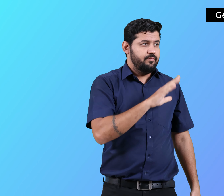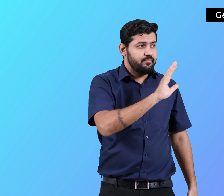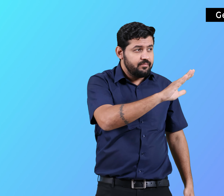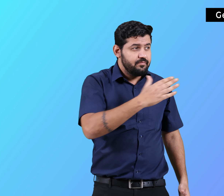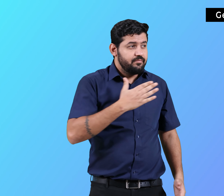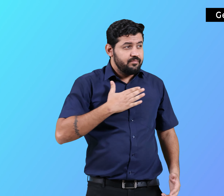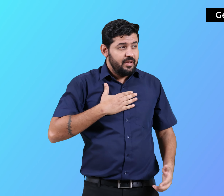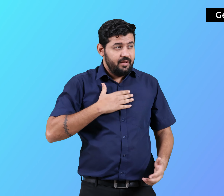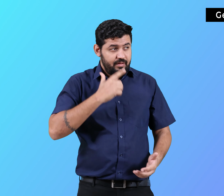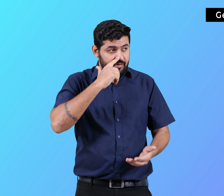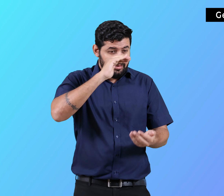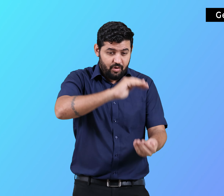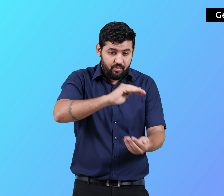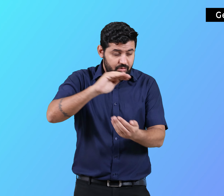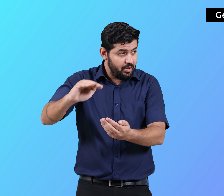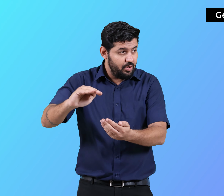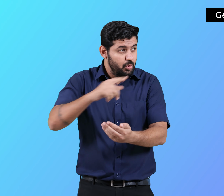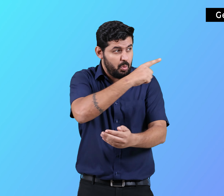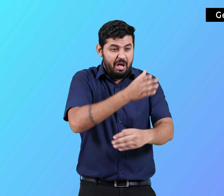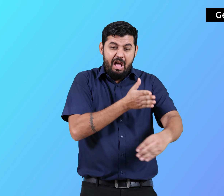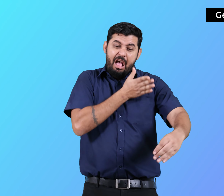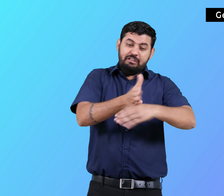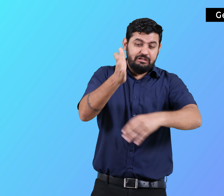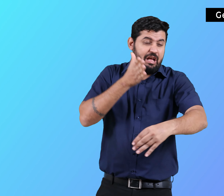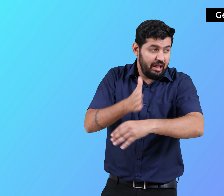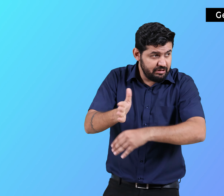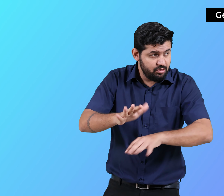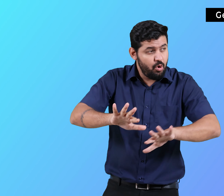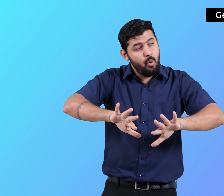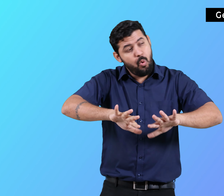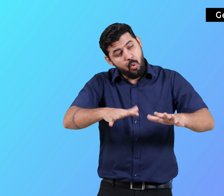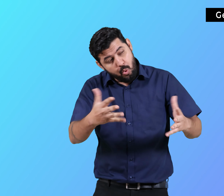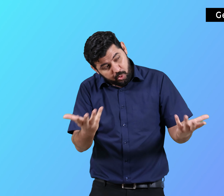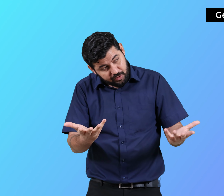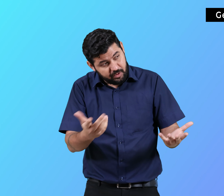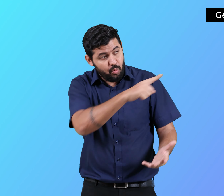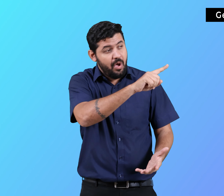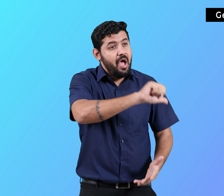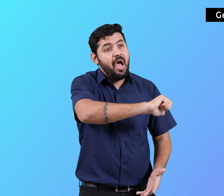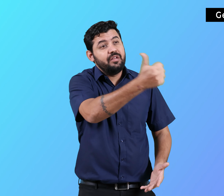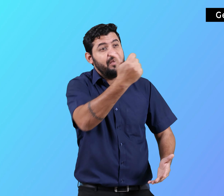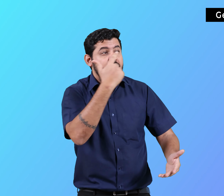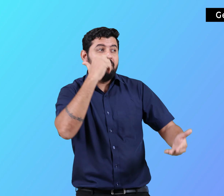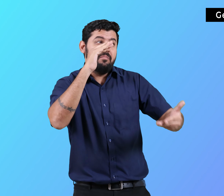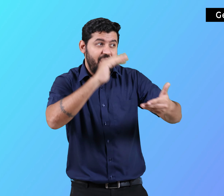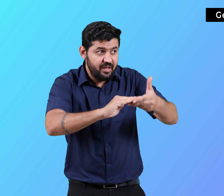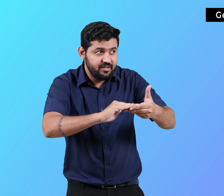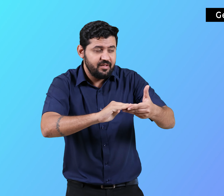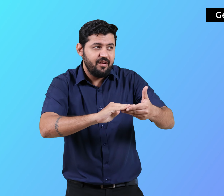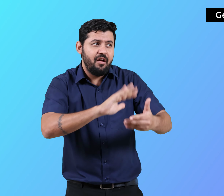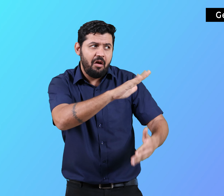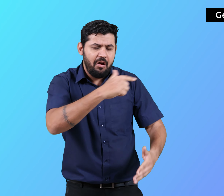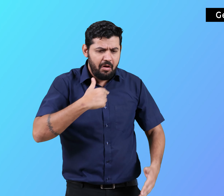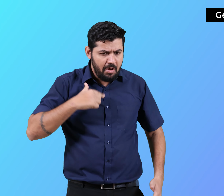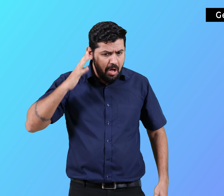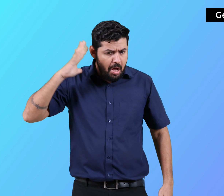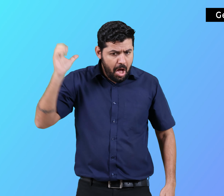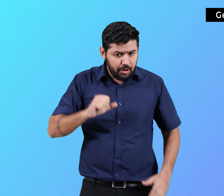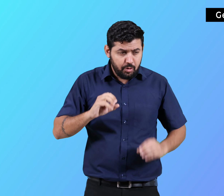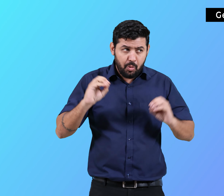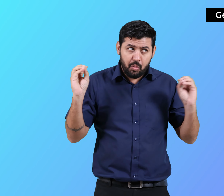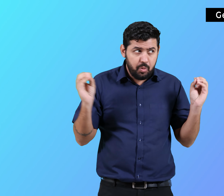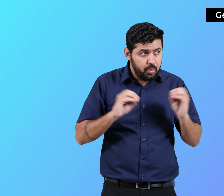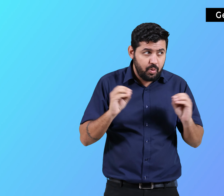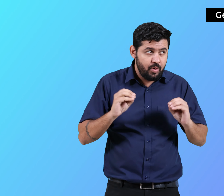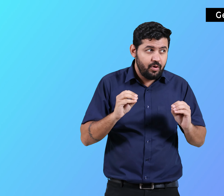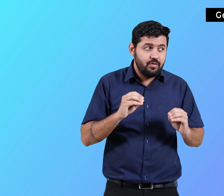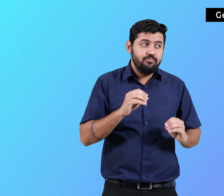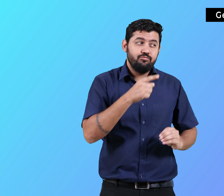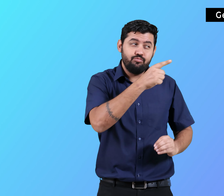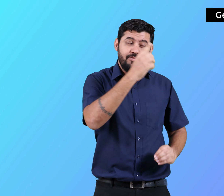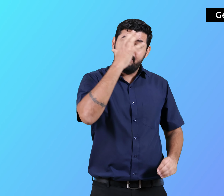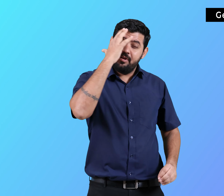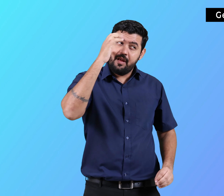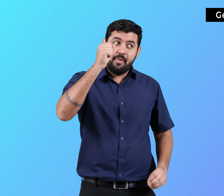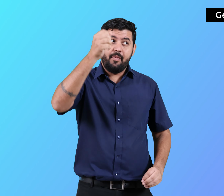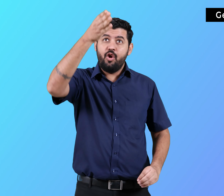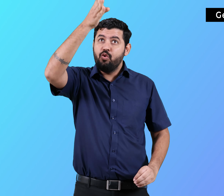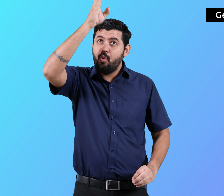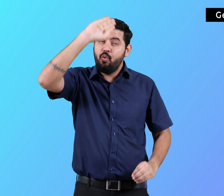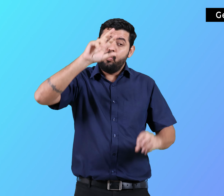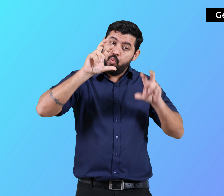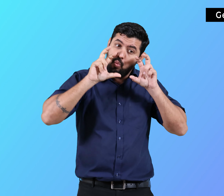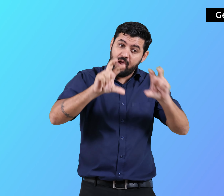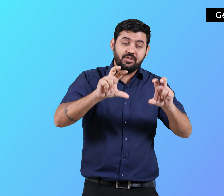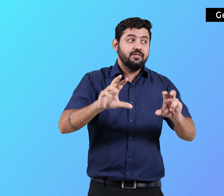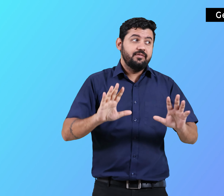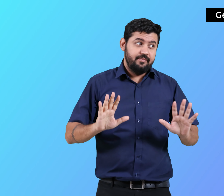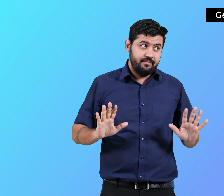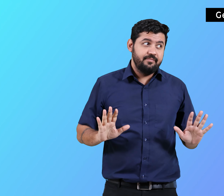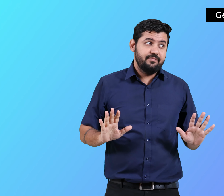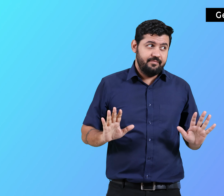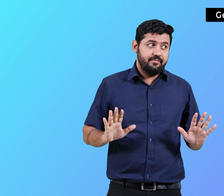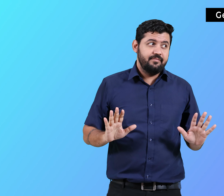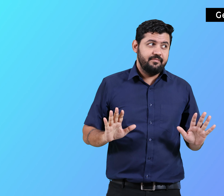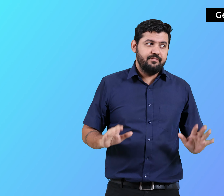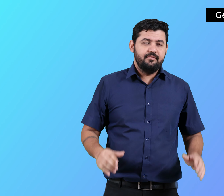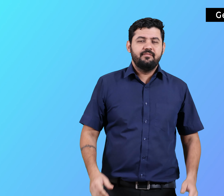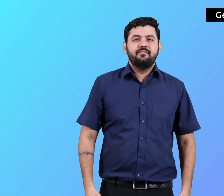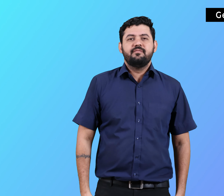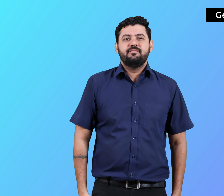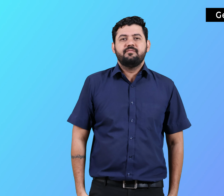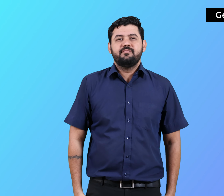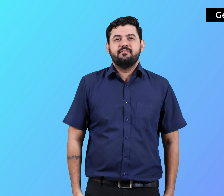If you hurt my daughters, or if you marry other women, remember that God is watching.”